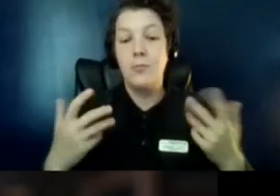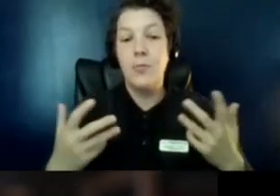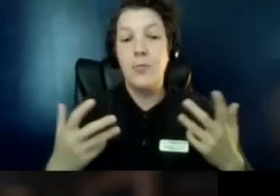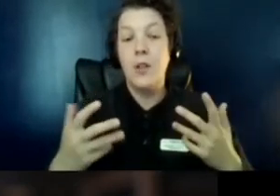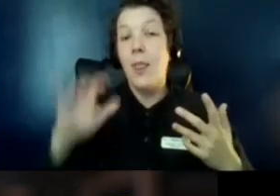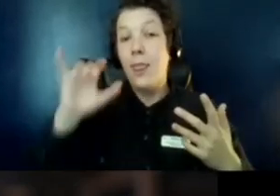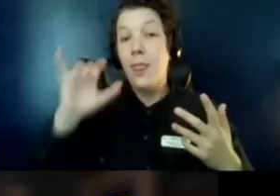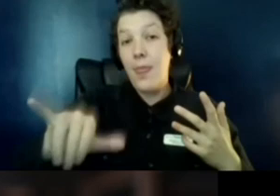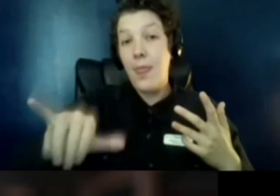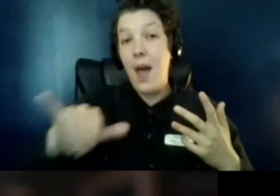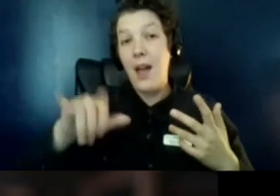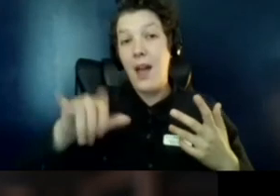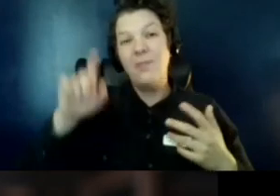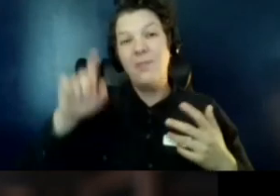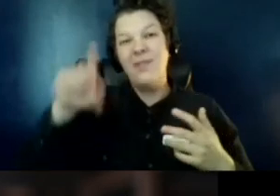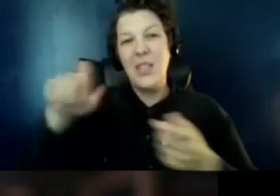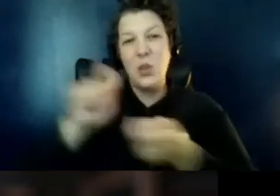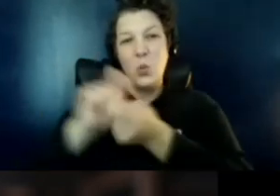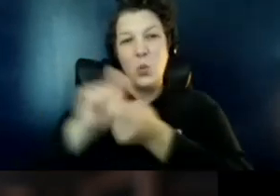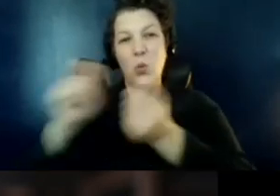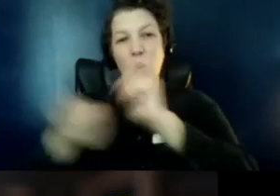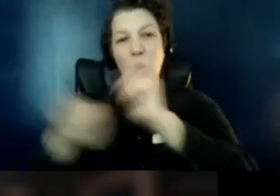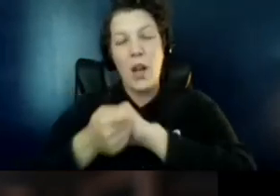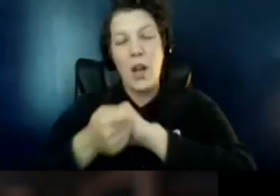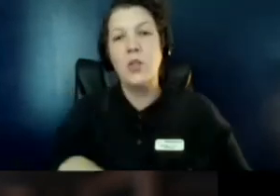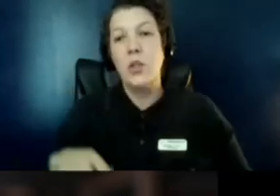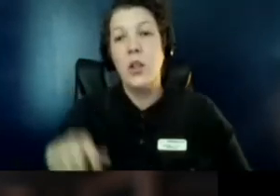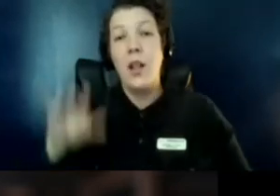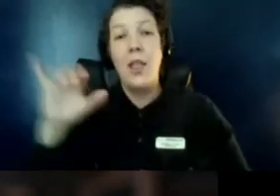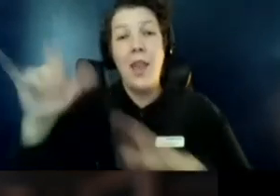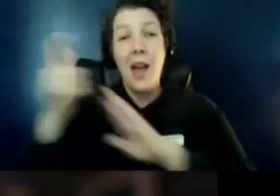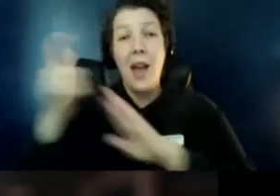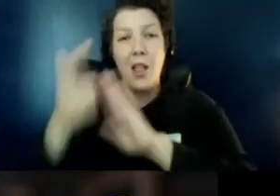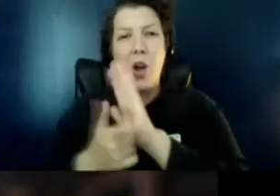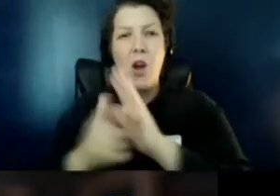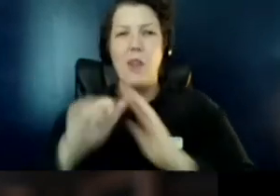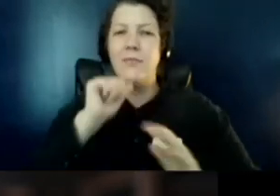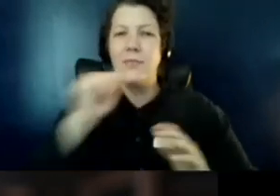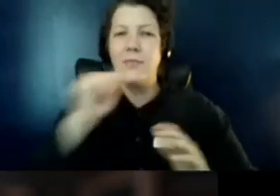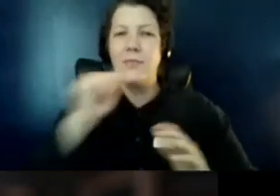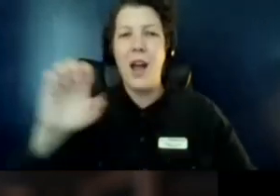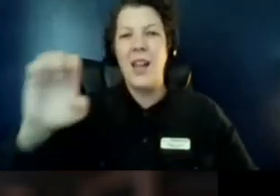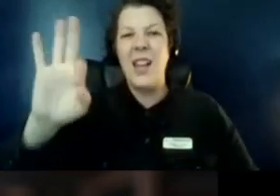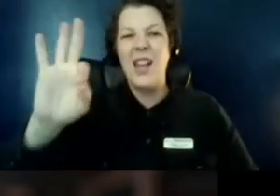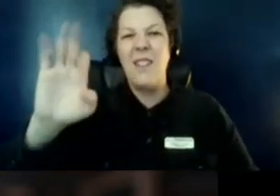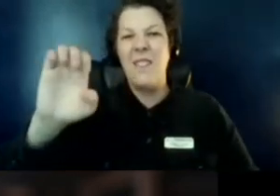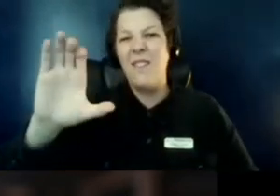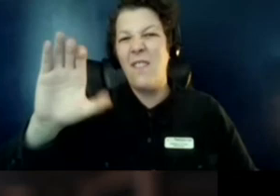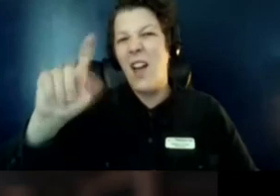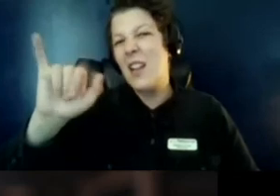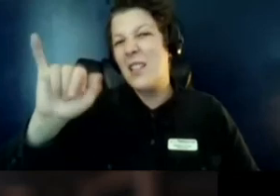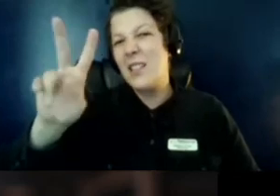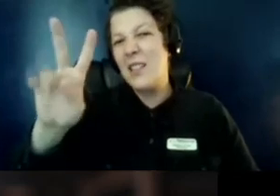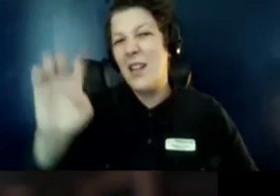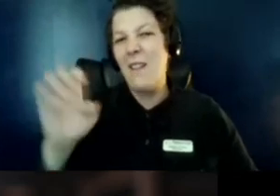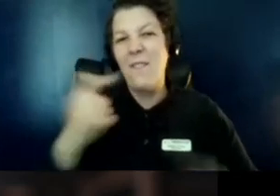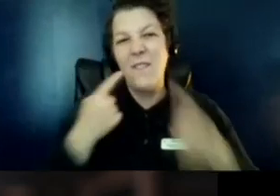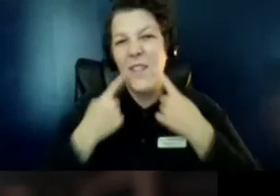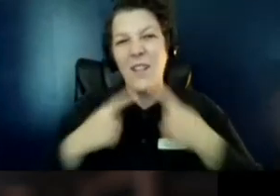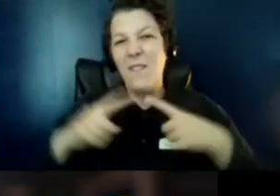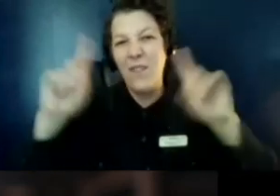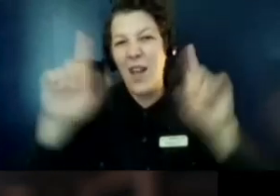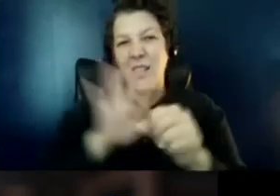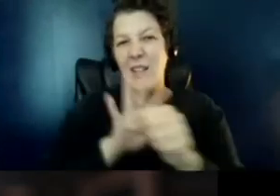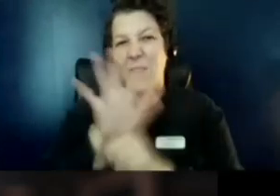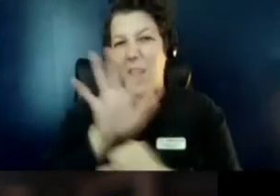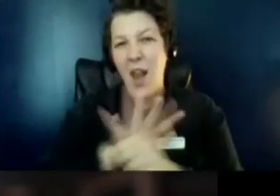just the law is not effective enough to meet this standard of being really universally